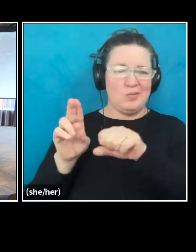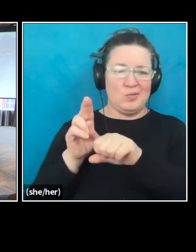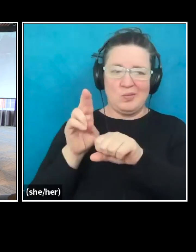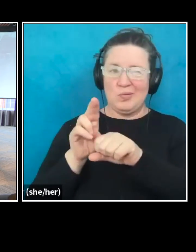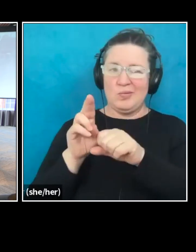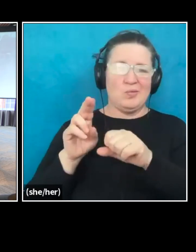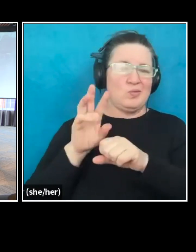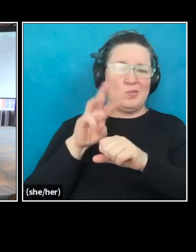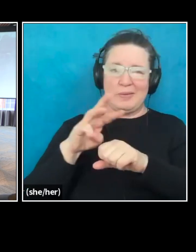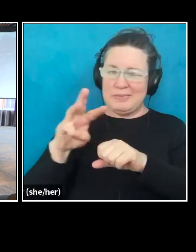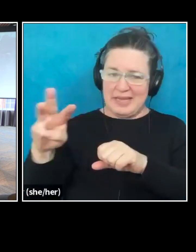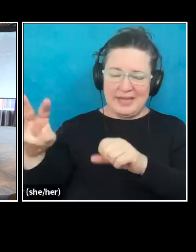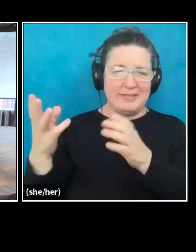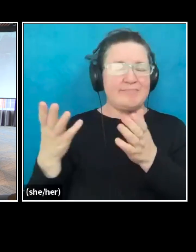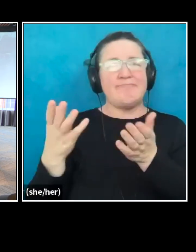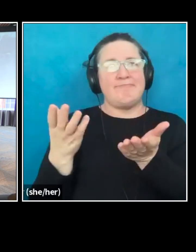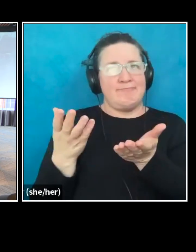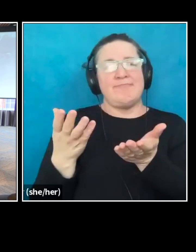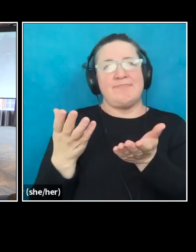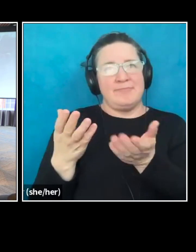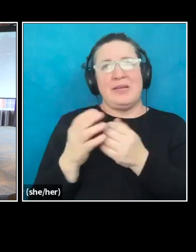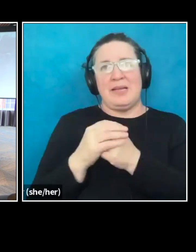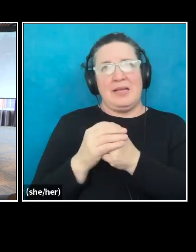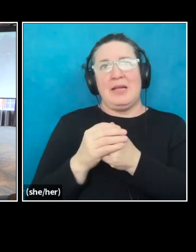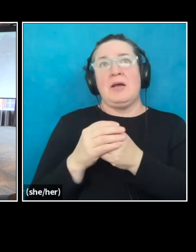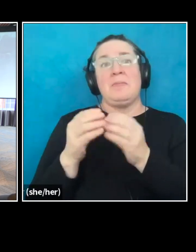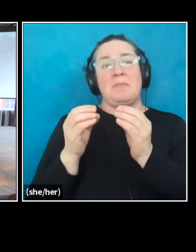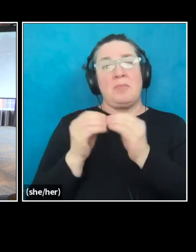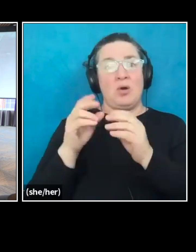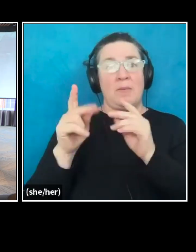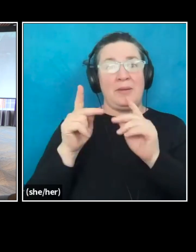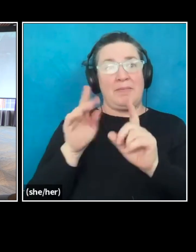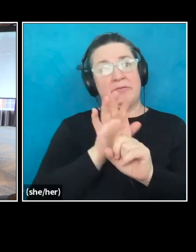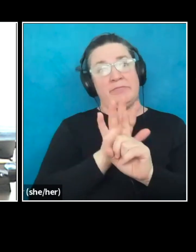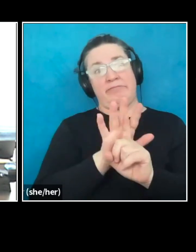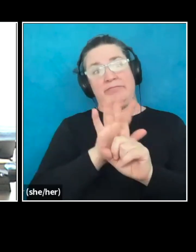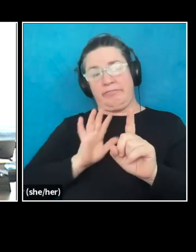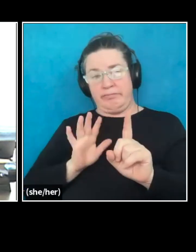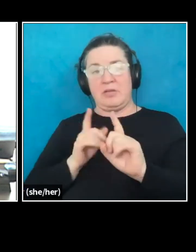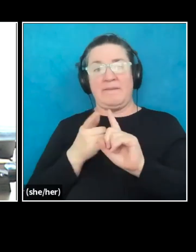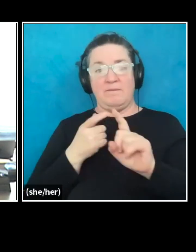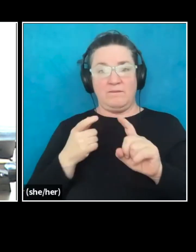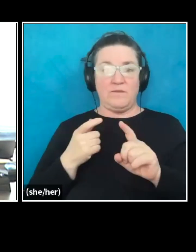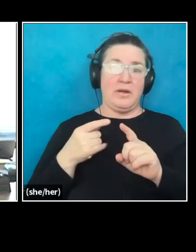soon is the more people away from Android and Apple products or Google and Apple products,